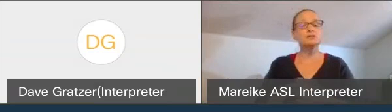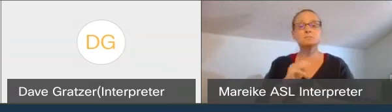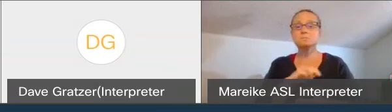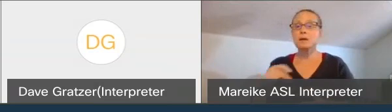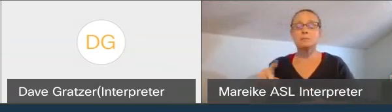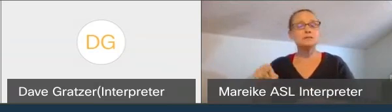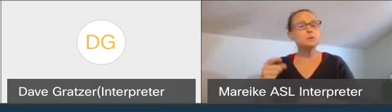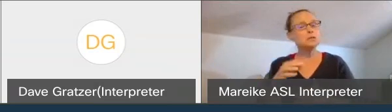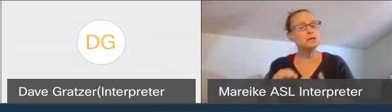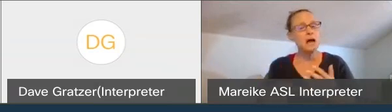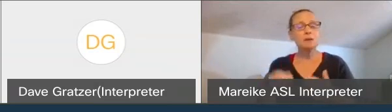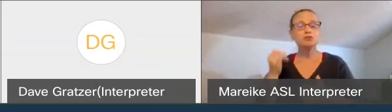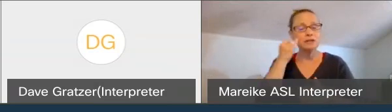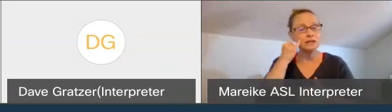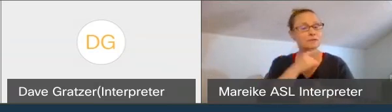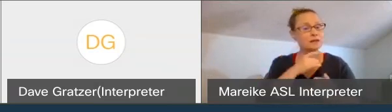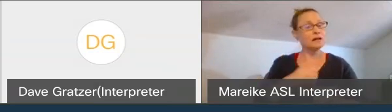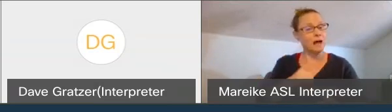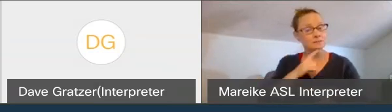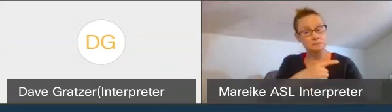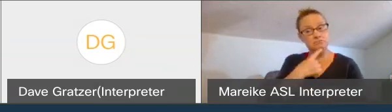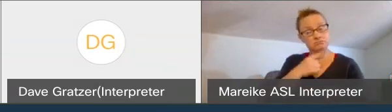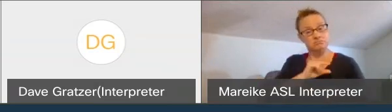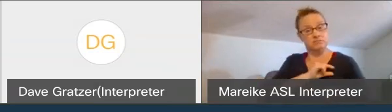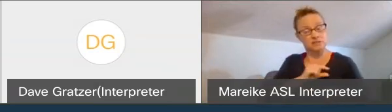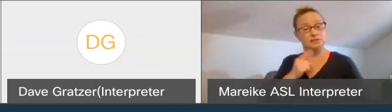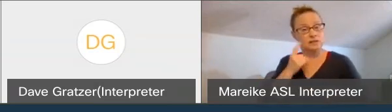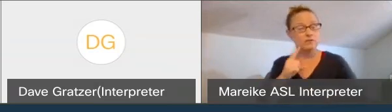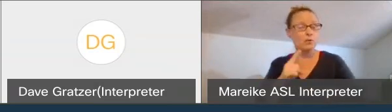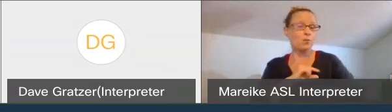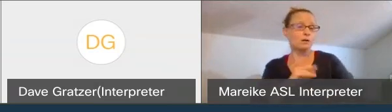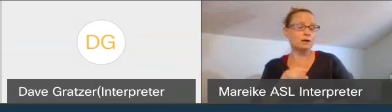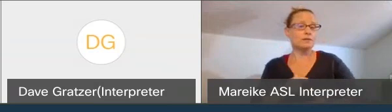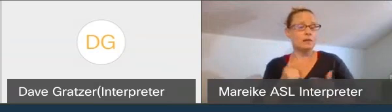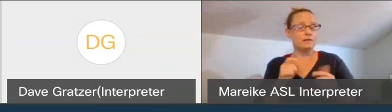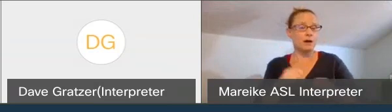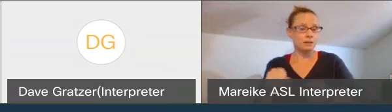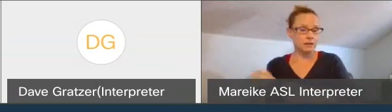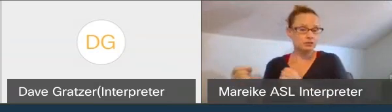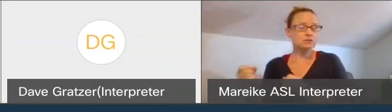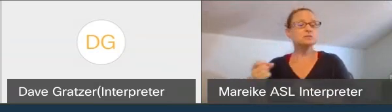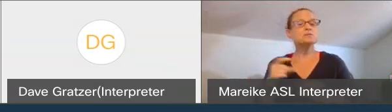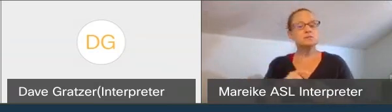if the defendant pleads guilty to charges stemming from quality-of-life violations. Uh, the Yellowstone County Detention Facility